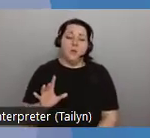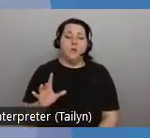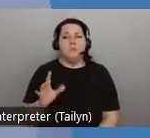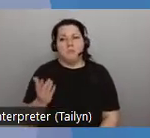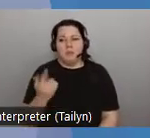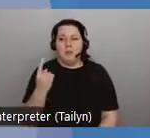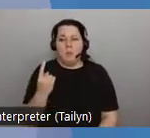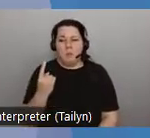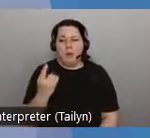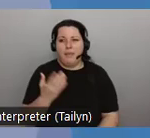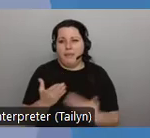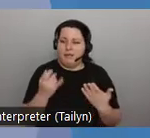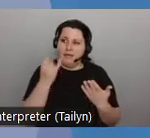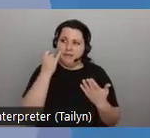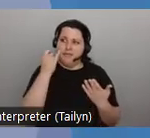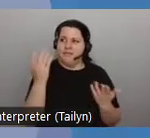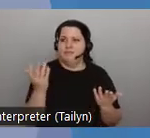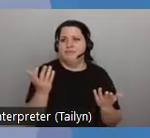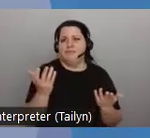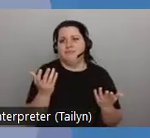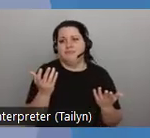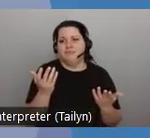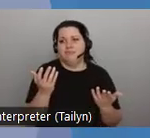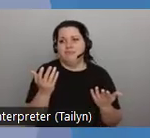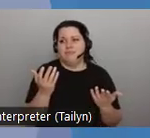users are going to understand what that is. The only caveat to that might